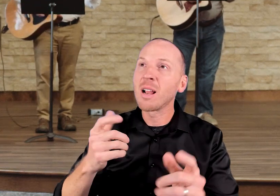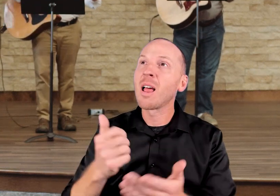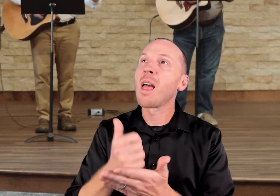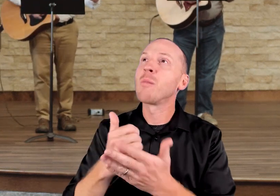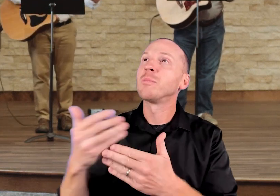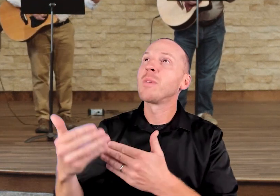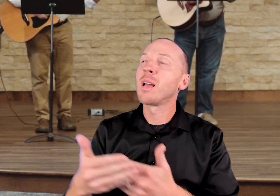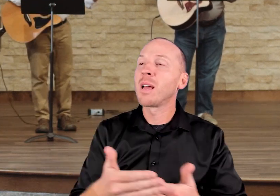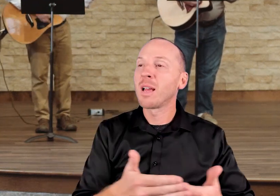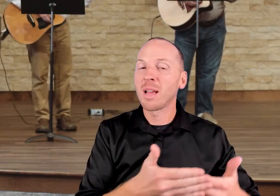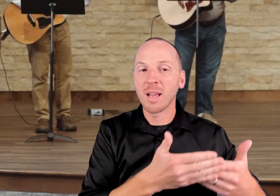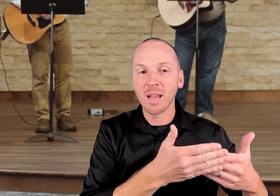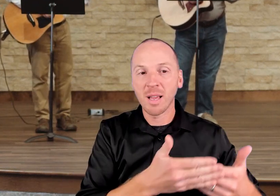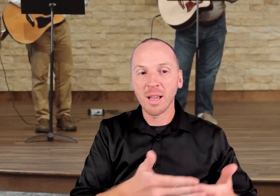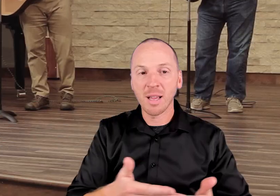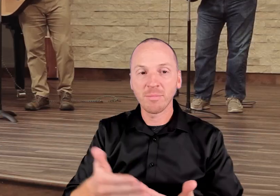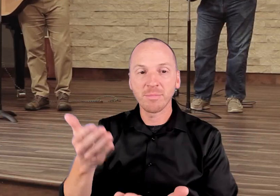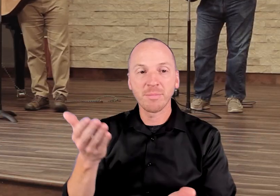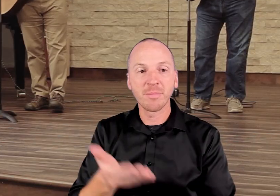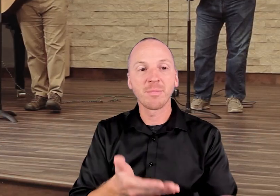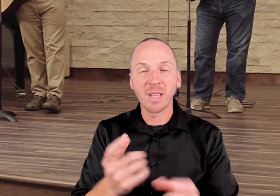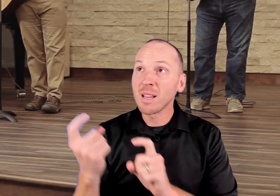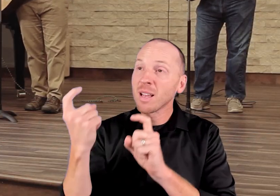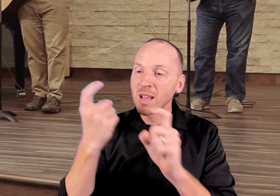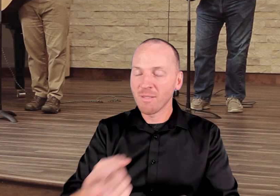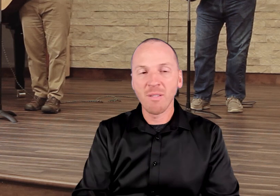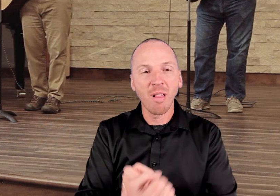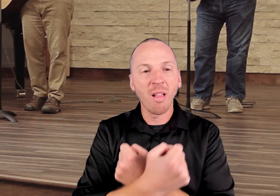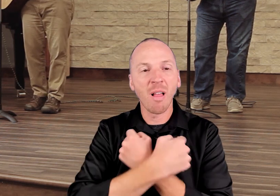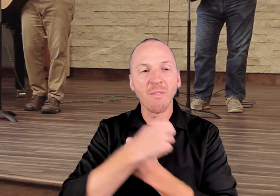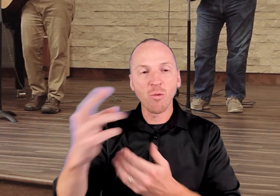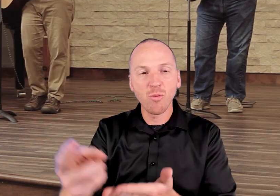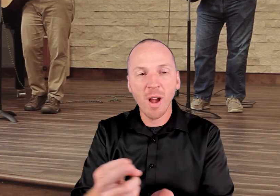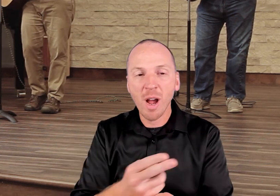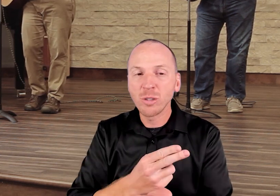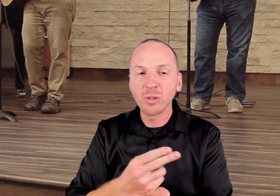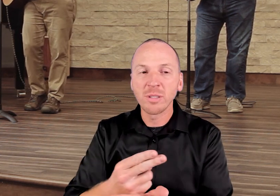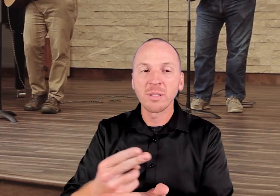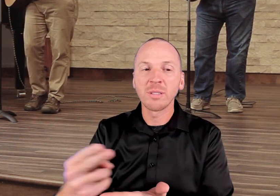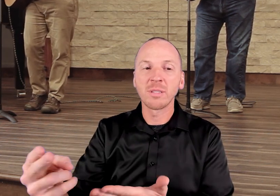This gift of love and righteousness,